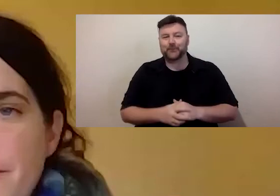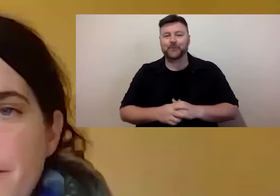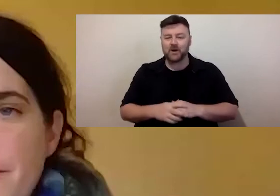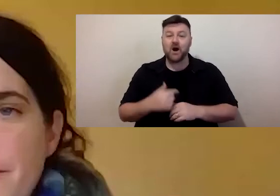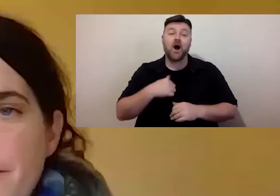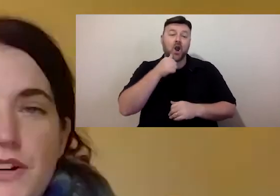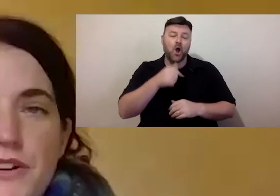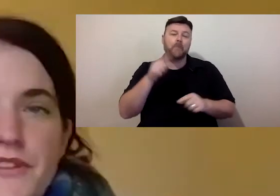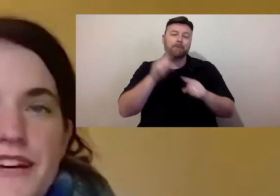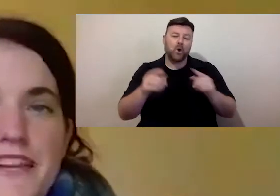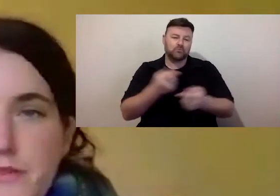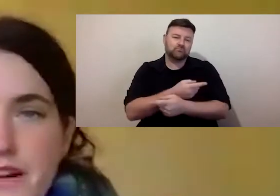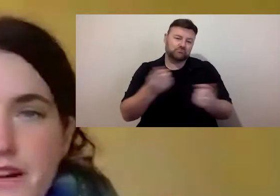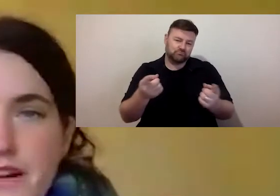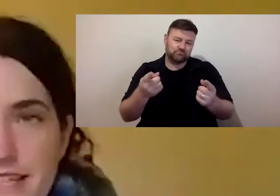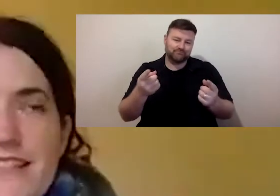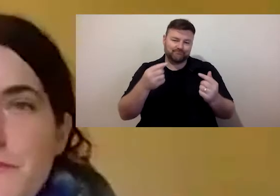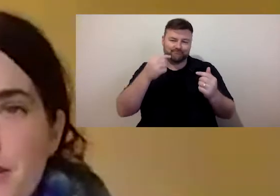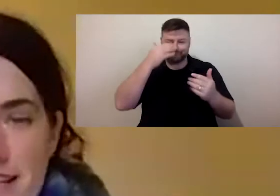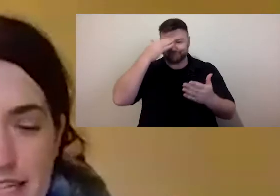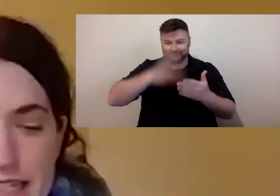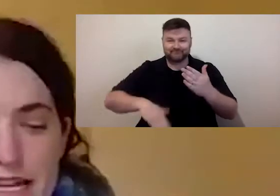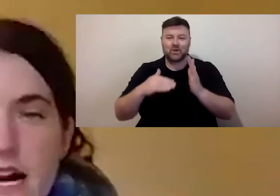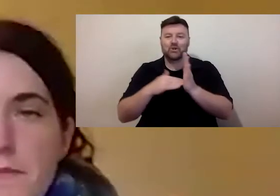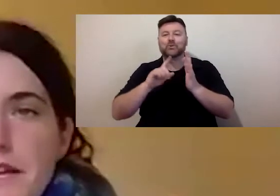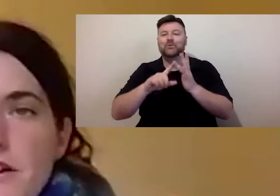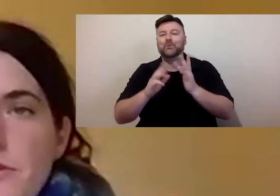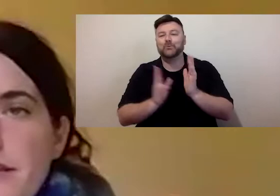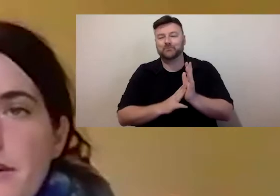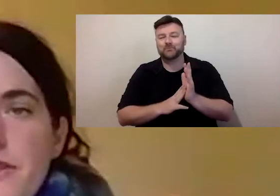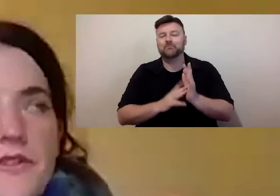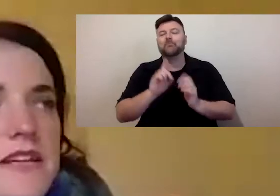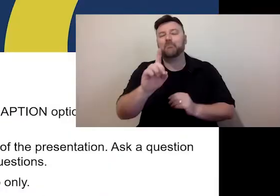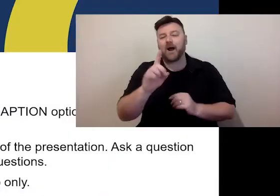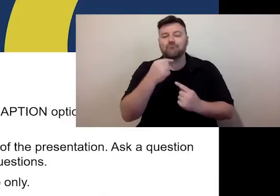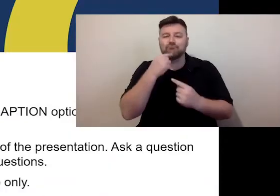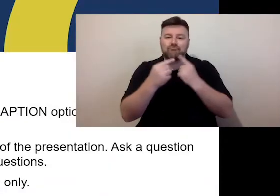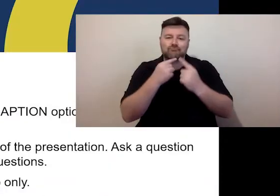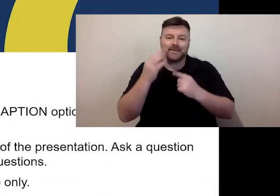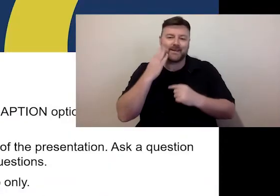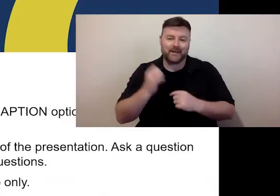know that many of you are well-versed in the Zoom functionality, but I'll quickly go through it. Closed captioning is